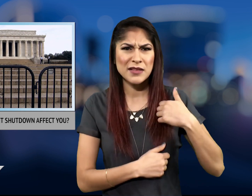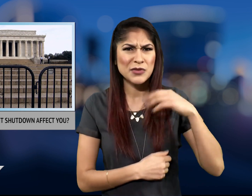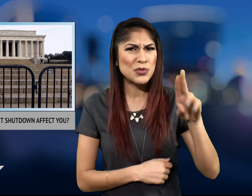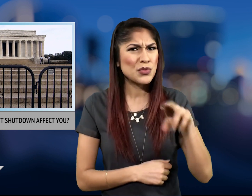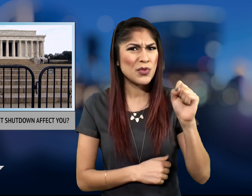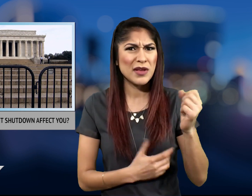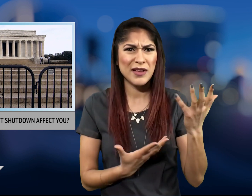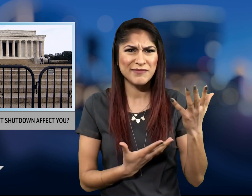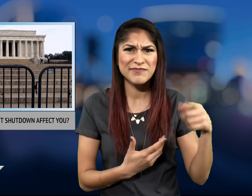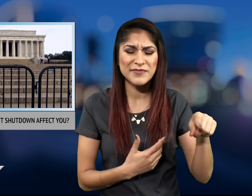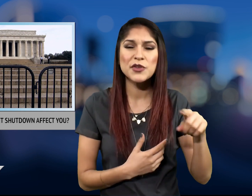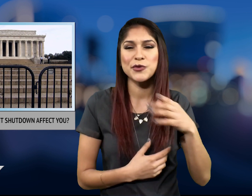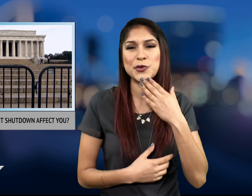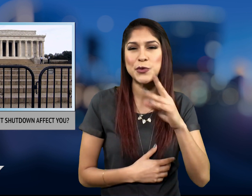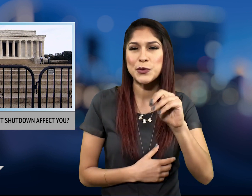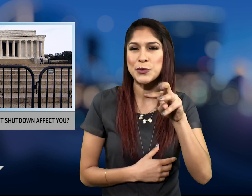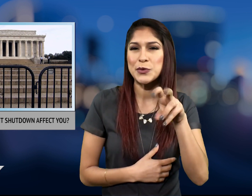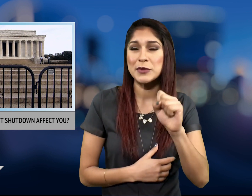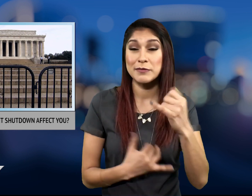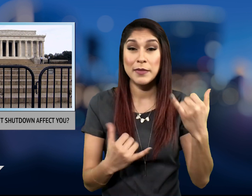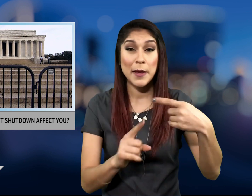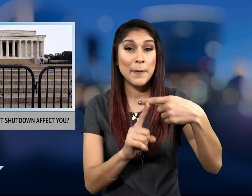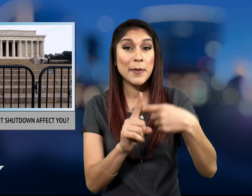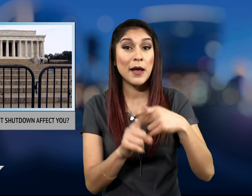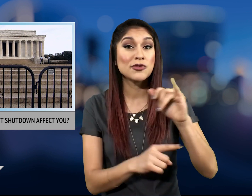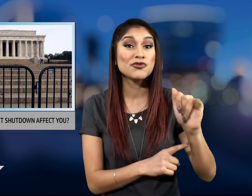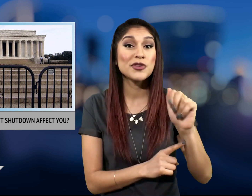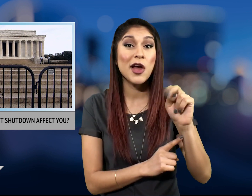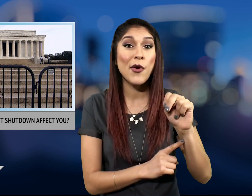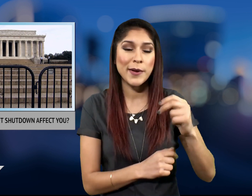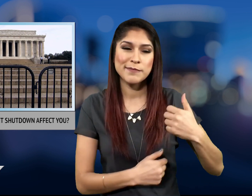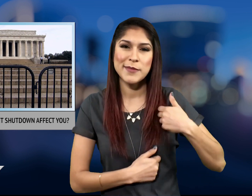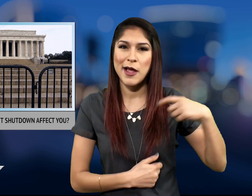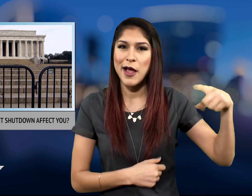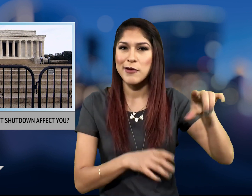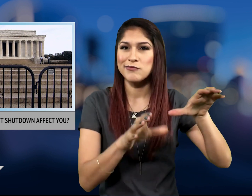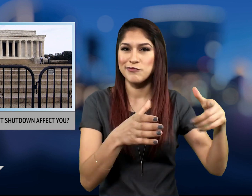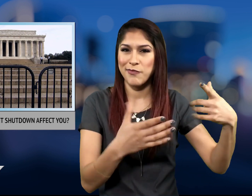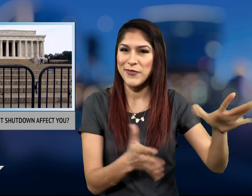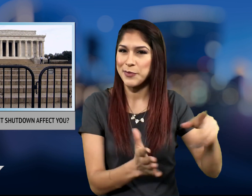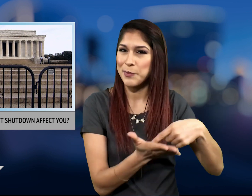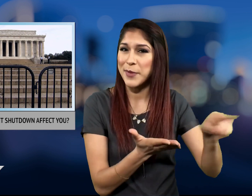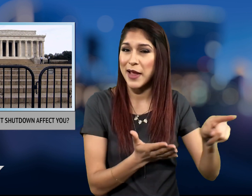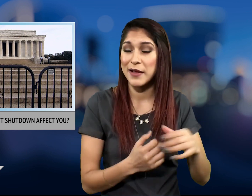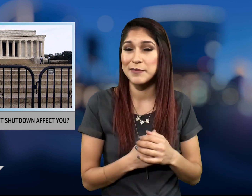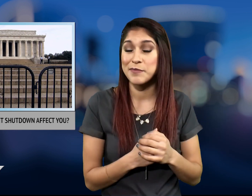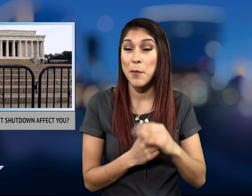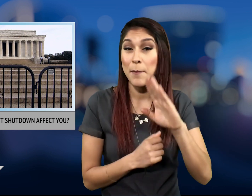And what about the US military? The good news is the troops have already been paid for January.